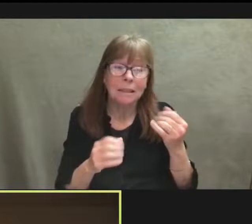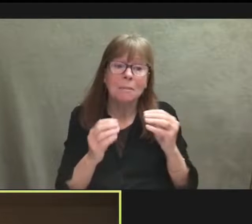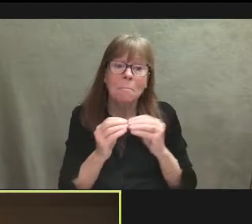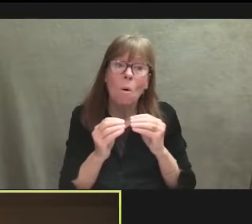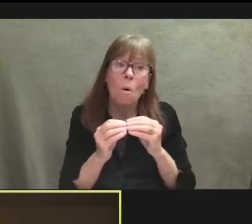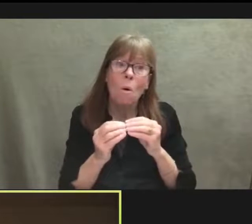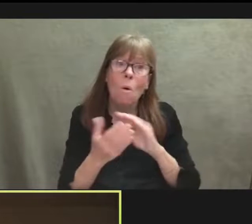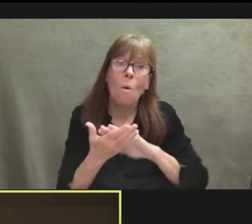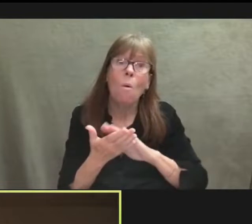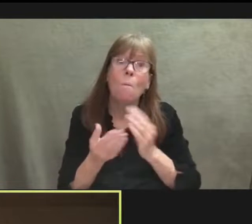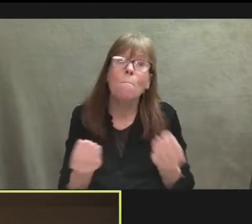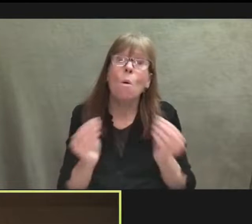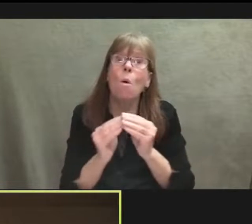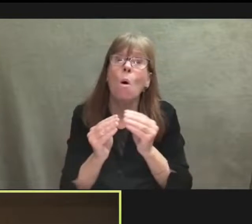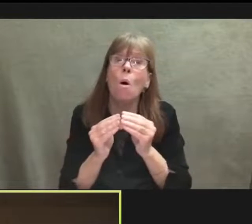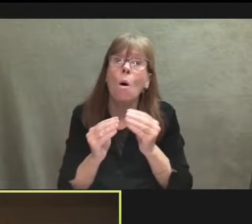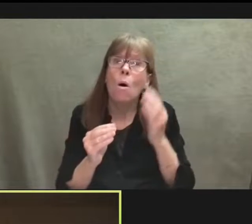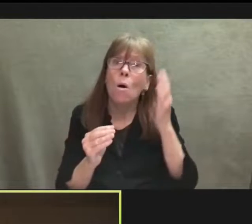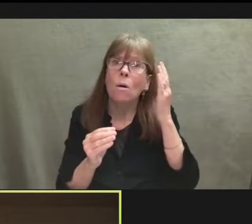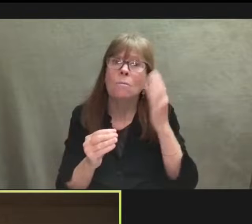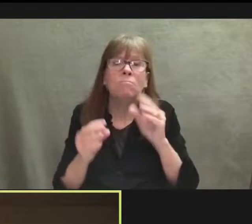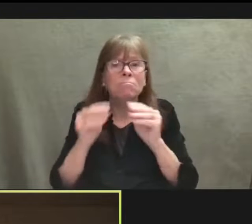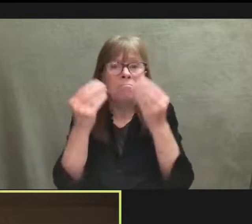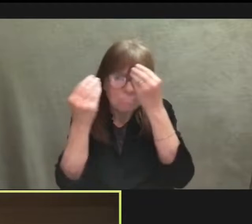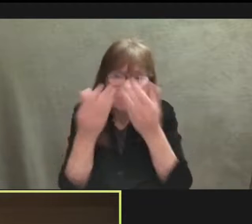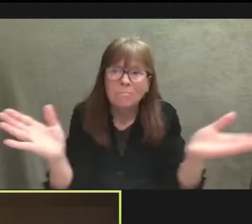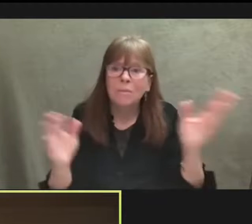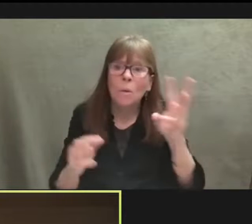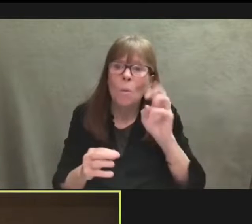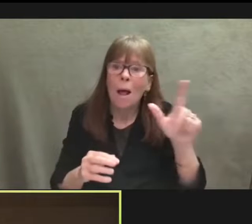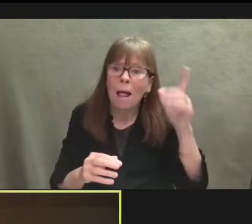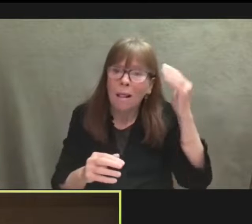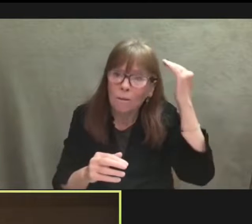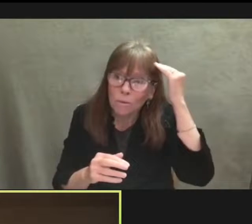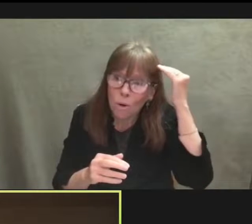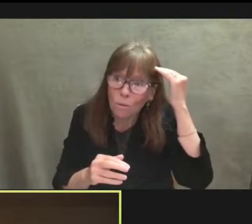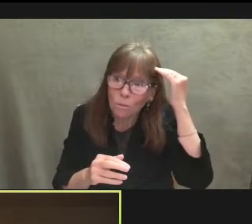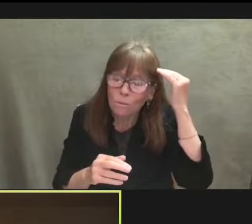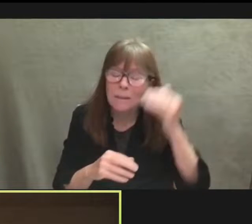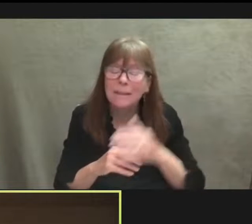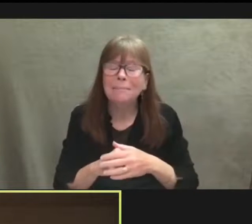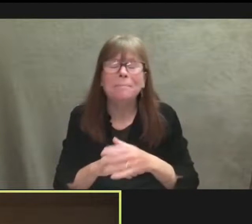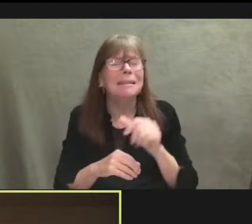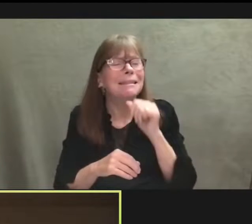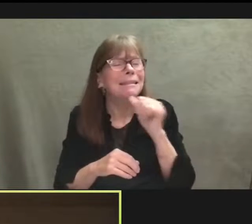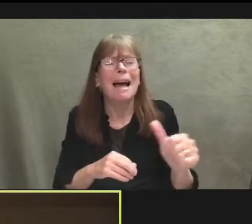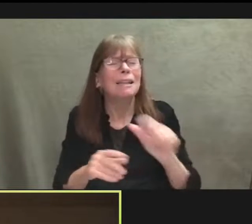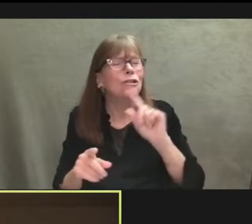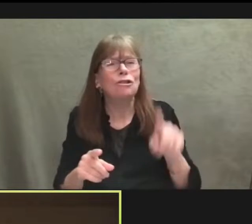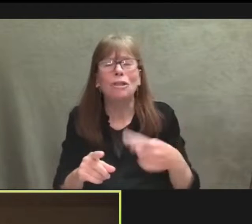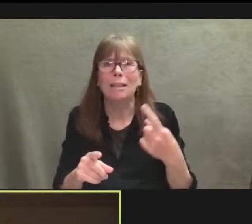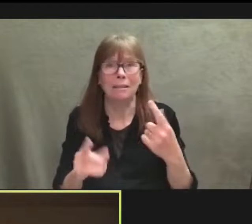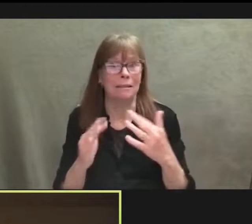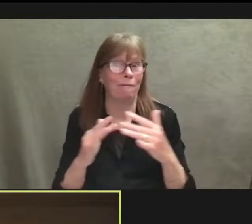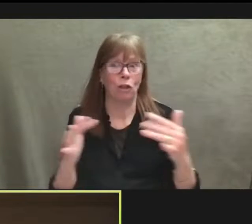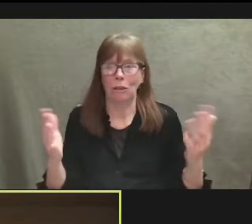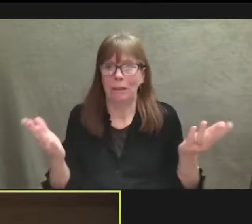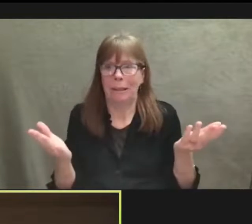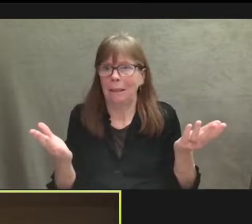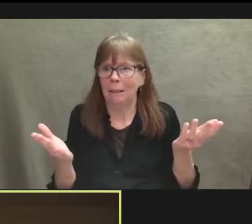widespread. Disability justice is more than just about diversity, right? Even though it’s centered